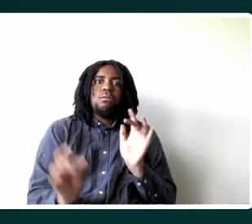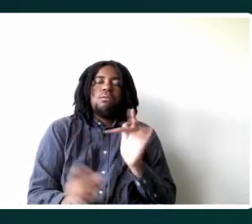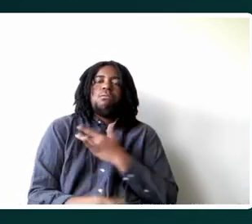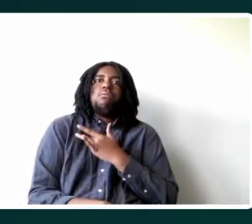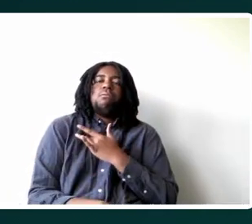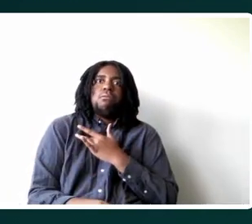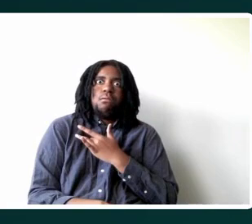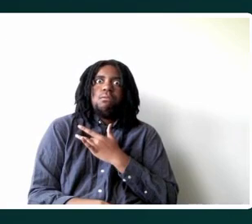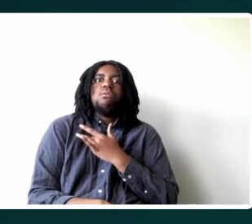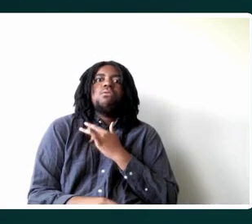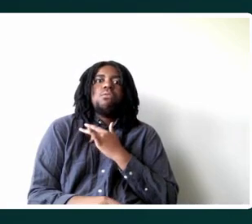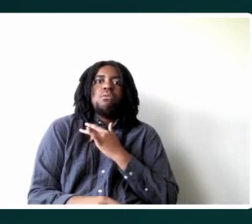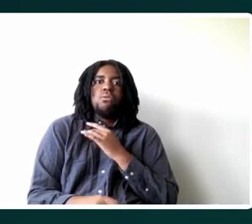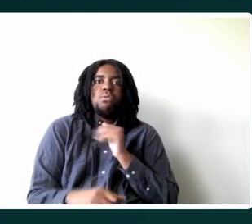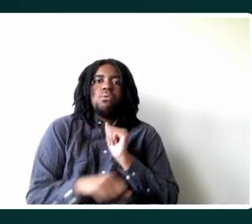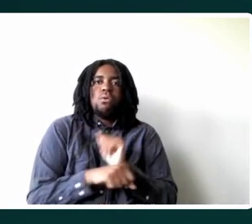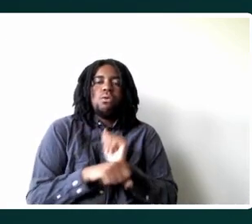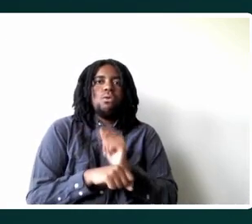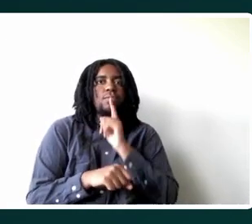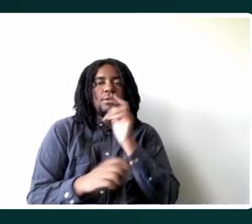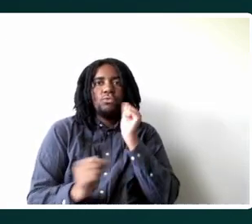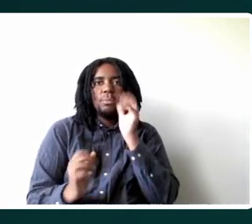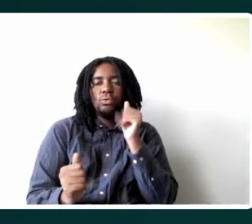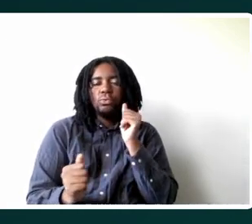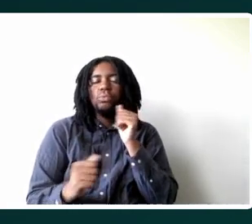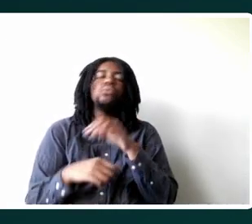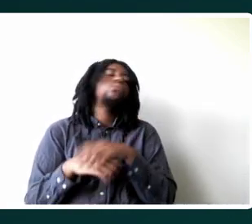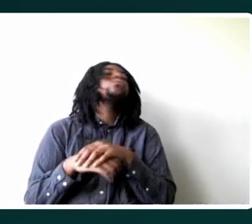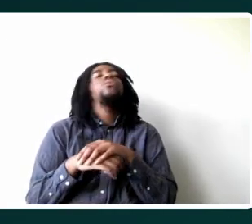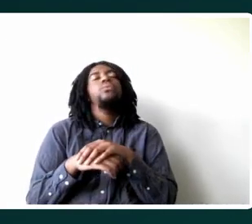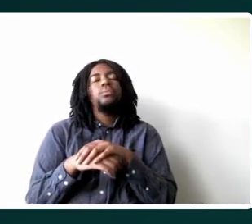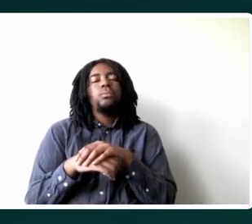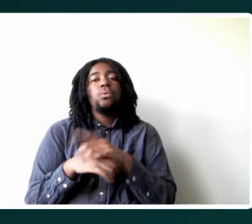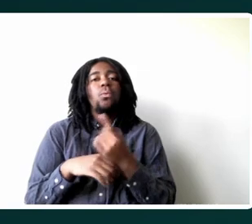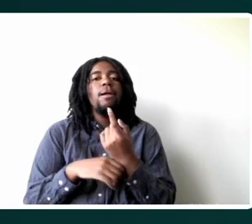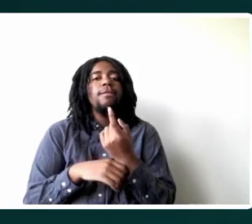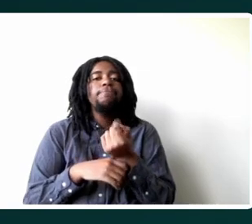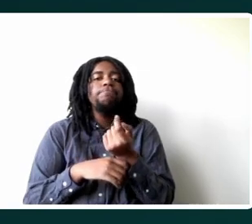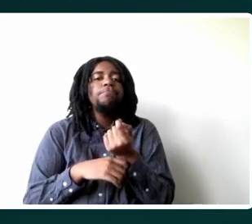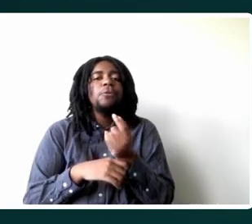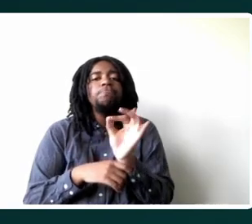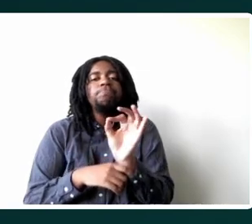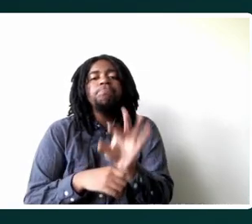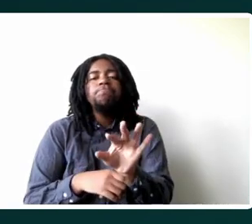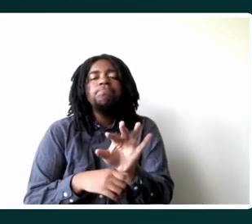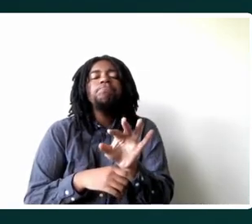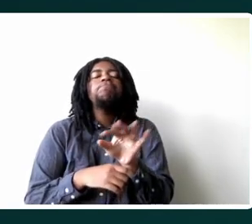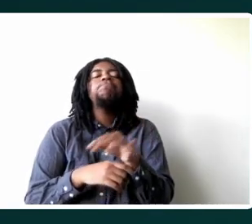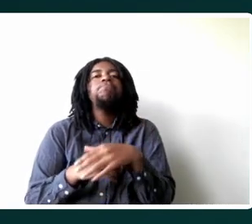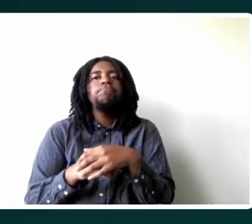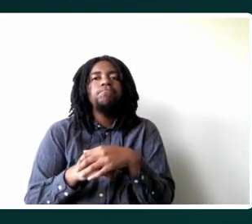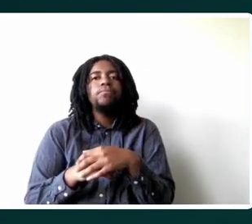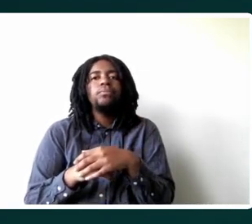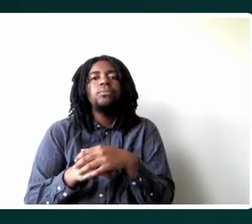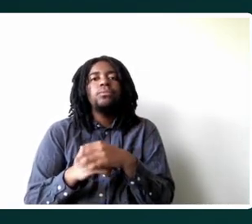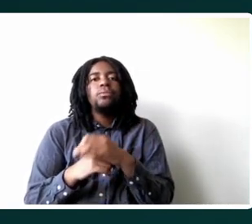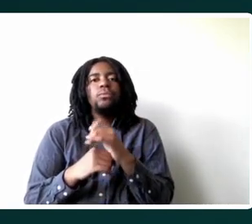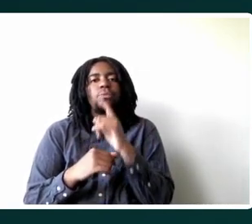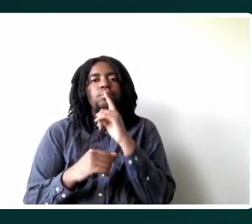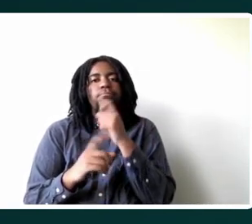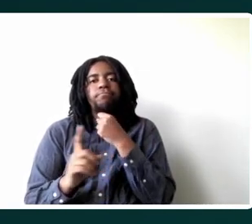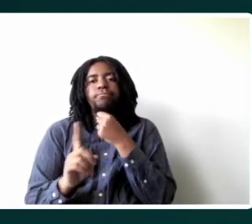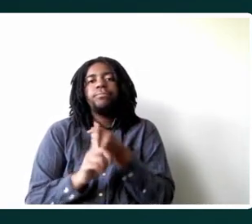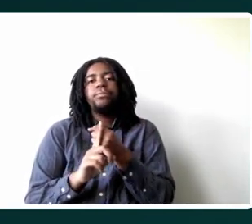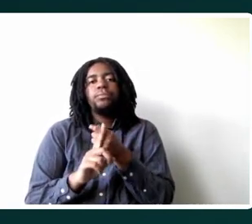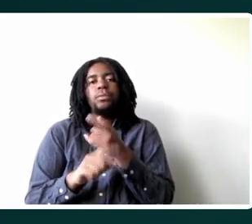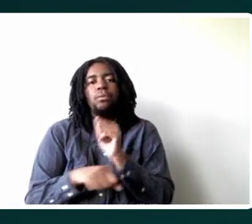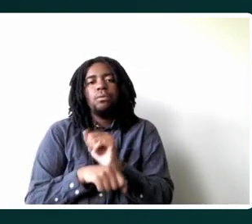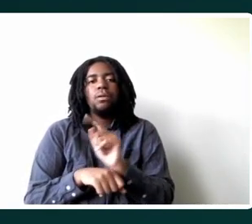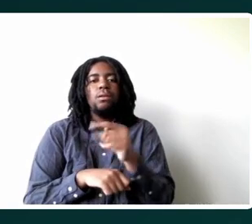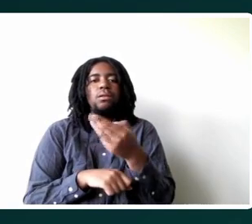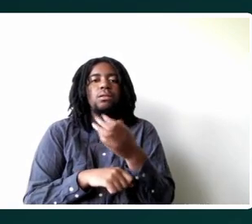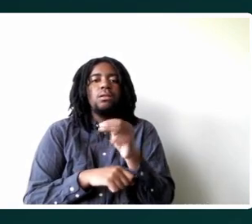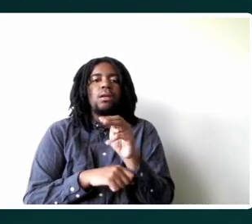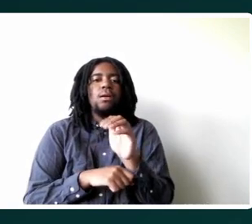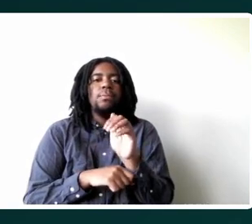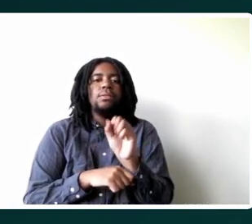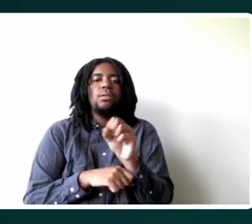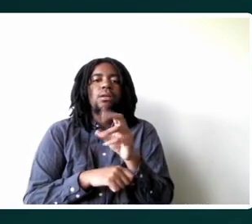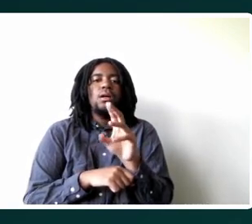So, that's just one sort of little insight into how remarkable the work of Thomas Hunster was.